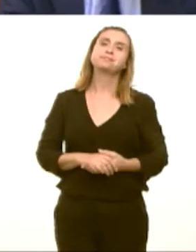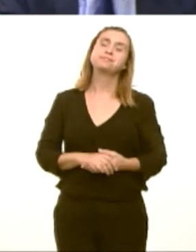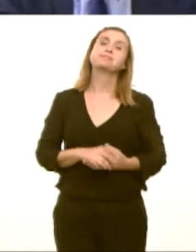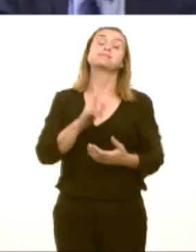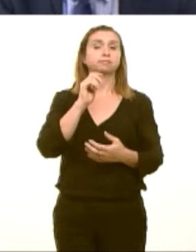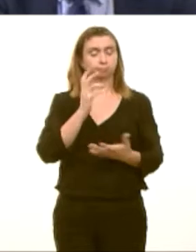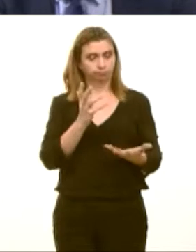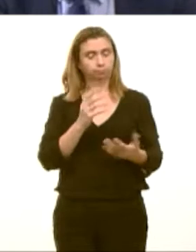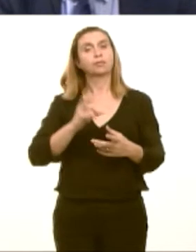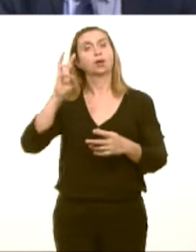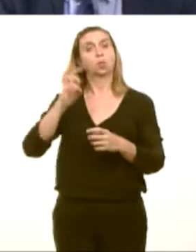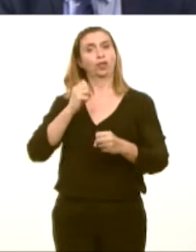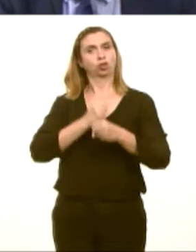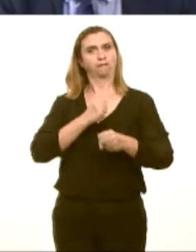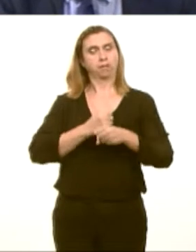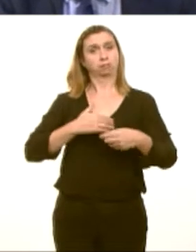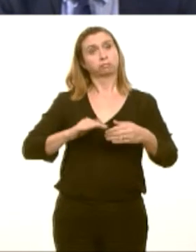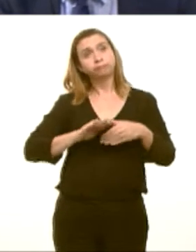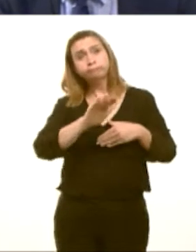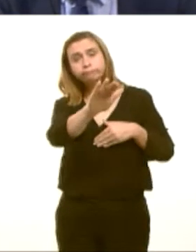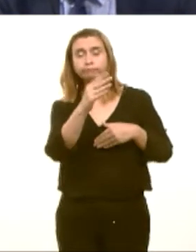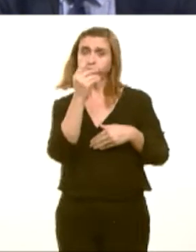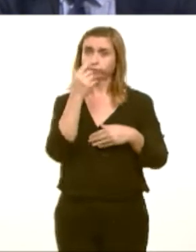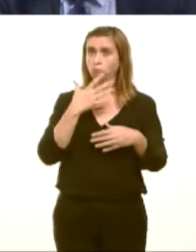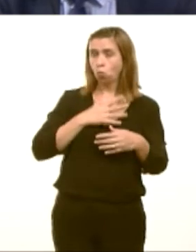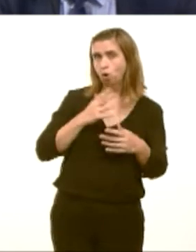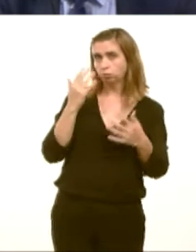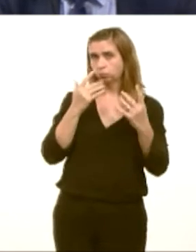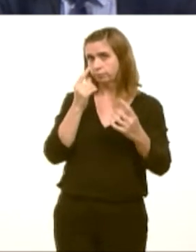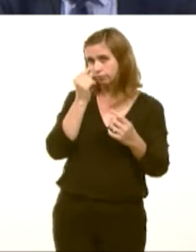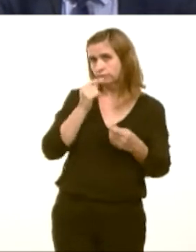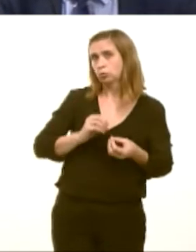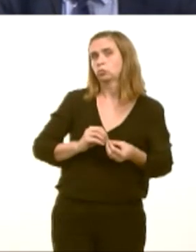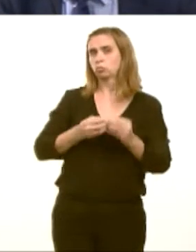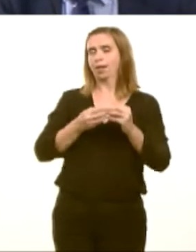Welsh Government to be able to raiseóto createónew taxes, but only with the agreement of the UK Government.